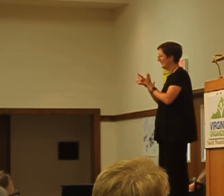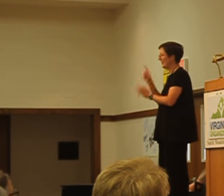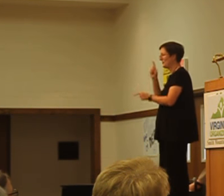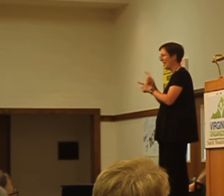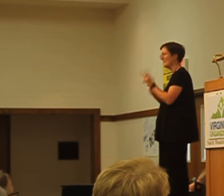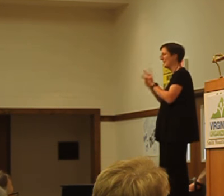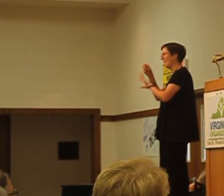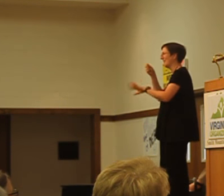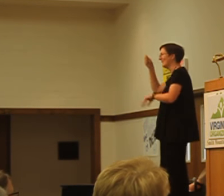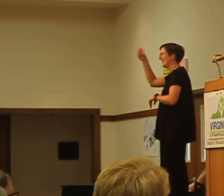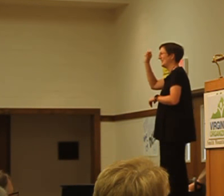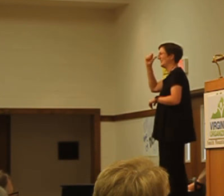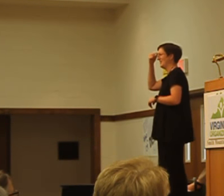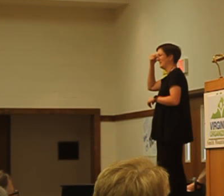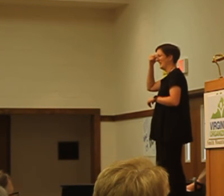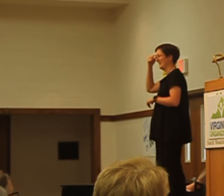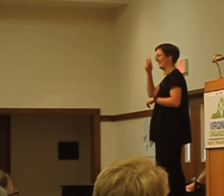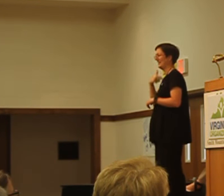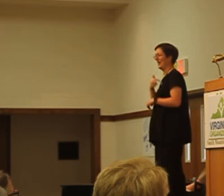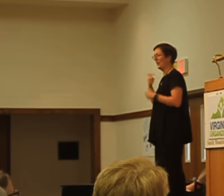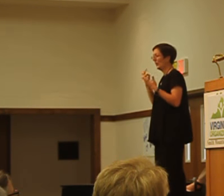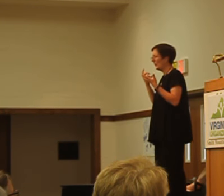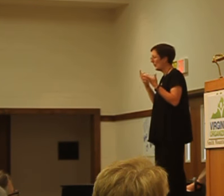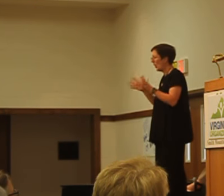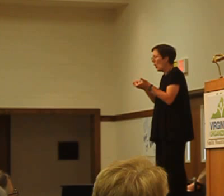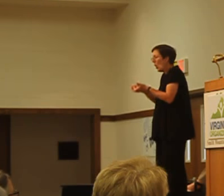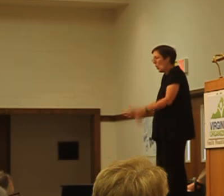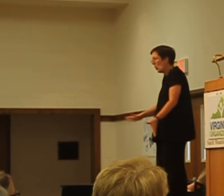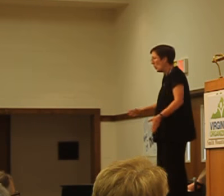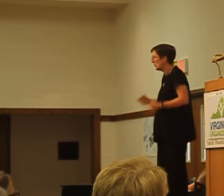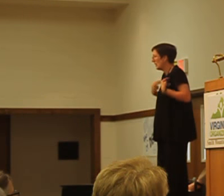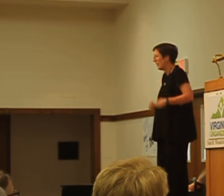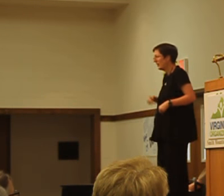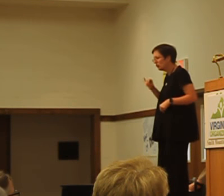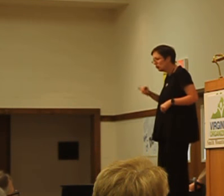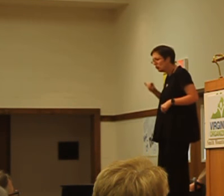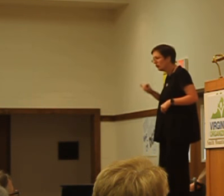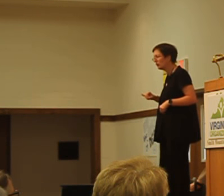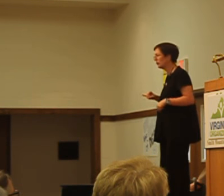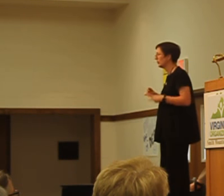so that we don't lose health care insurance, we don't lose, get higher taxes.